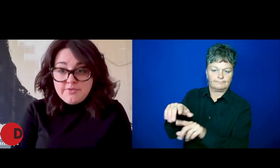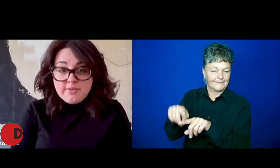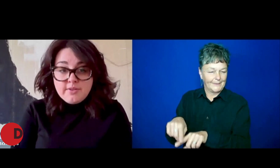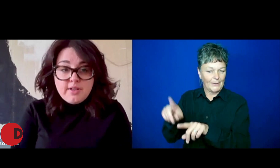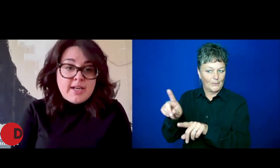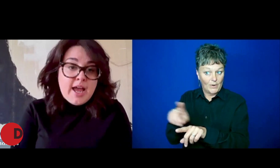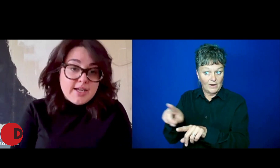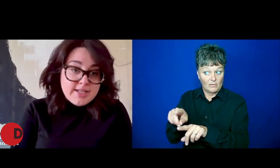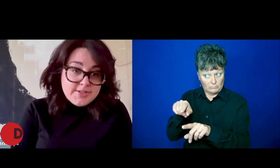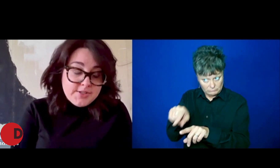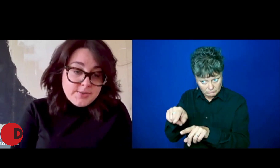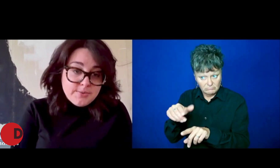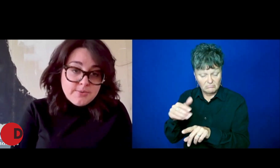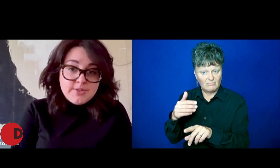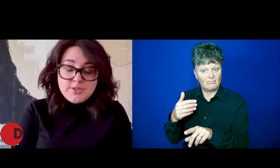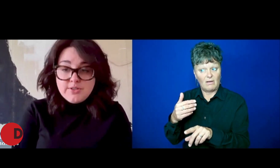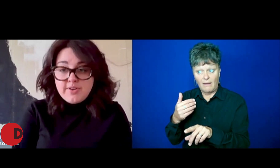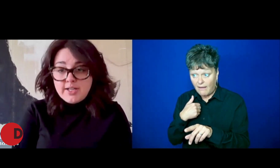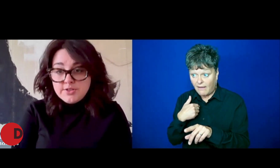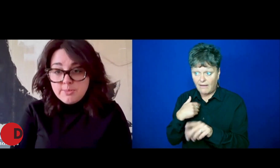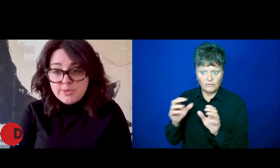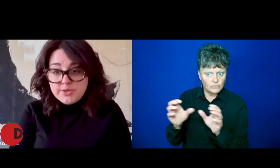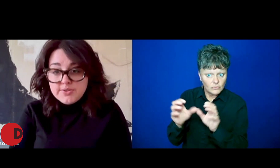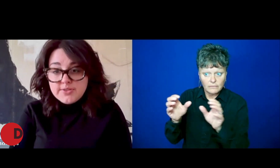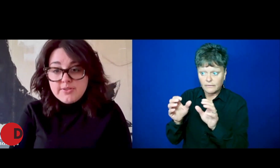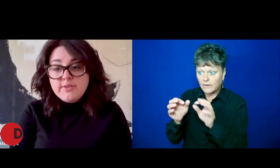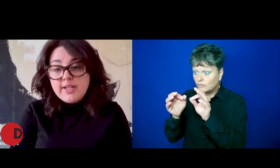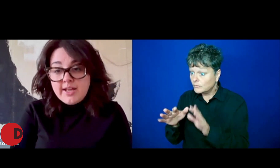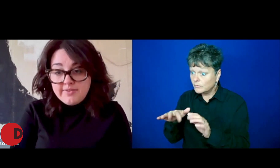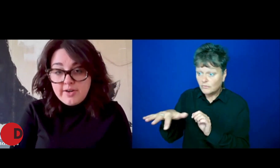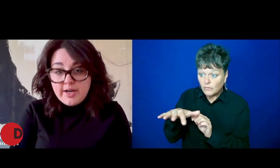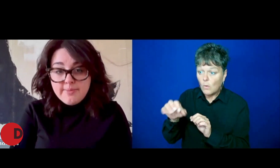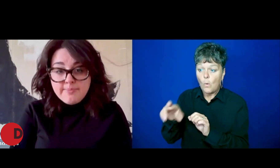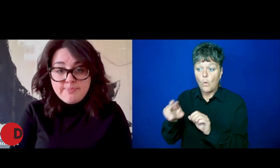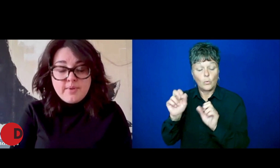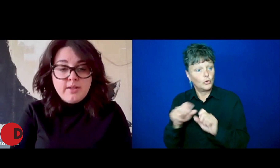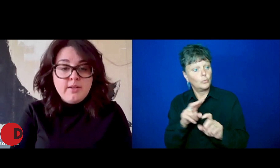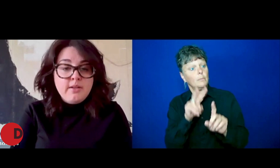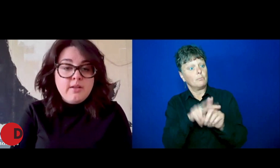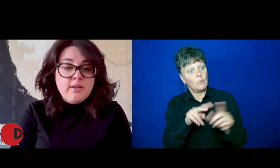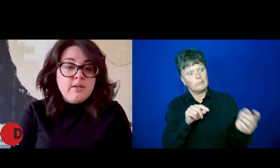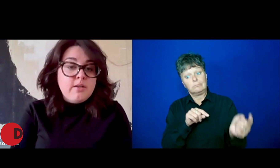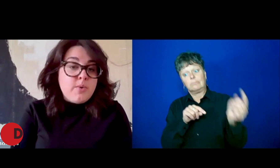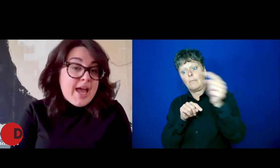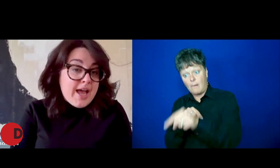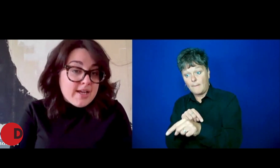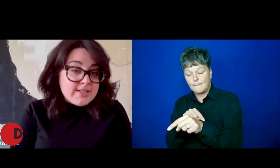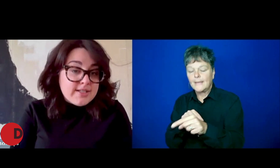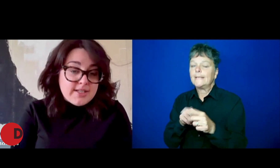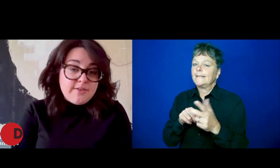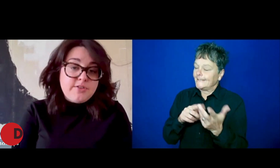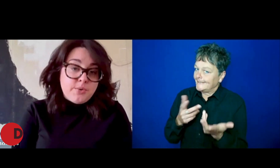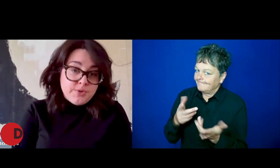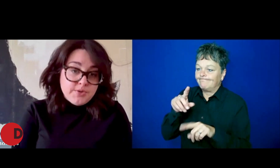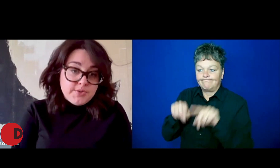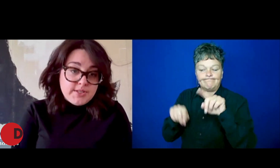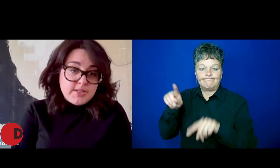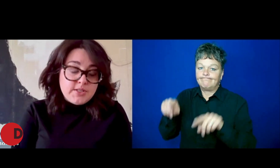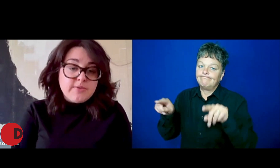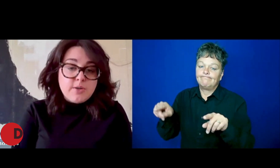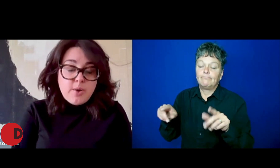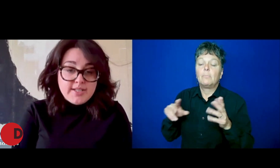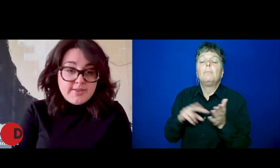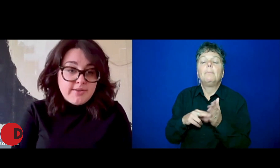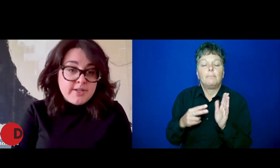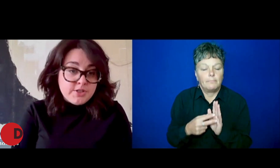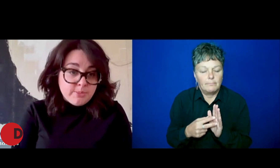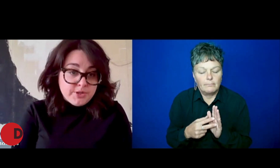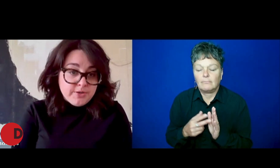to request their interpreter three weeks in advance to